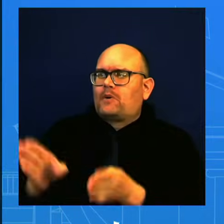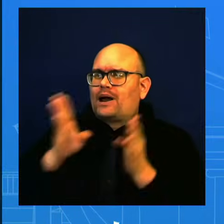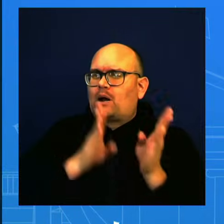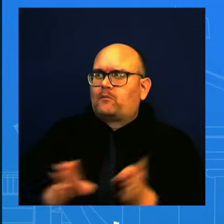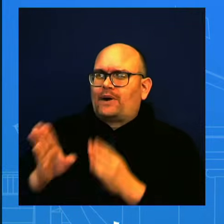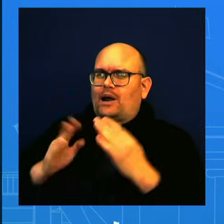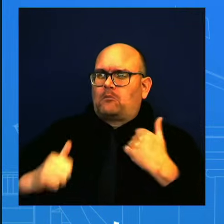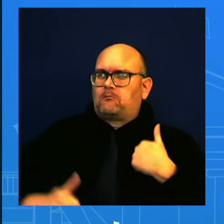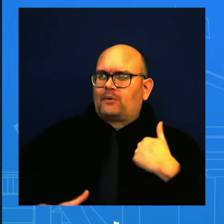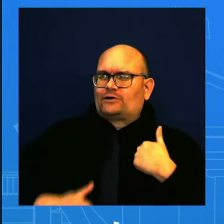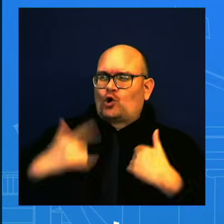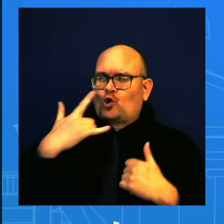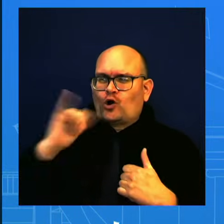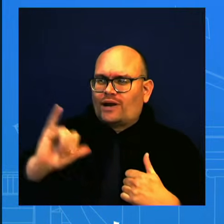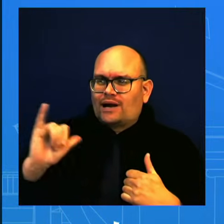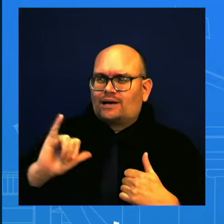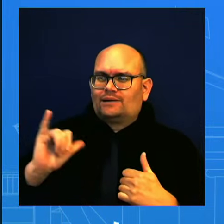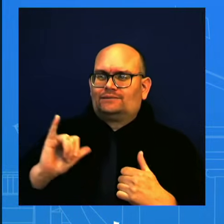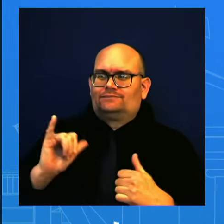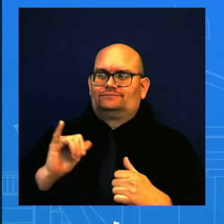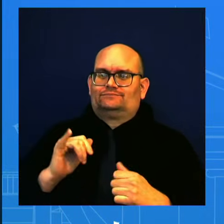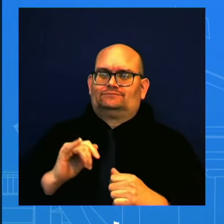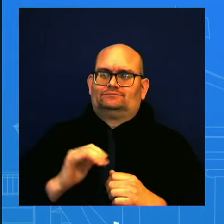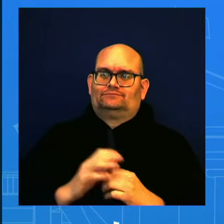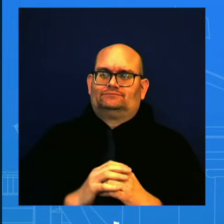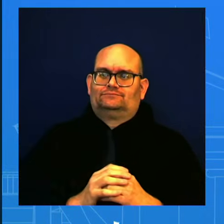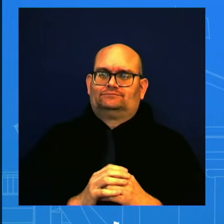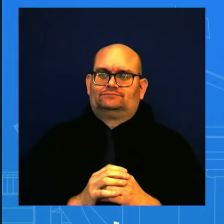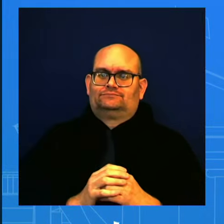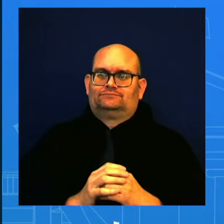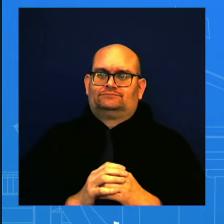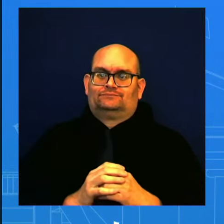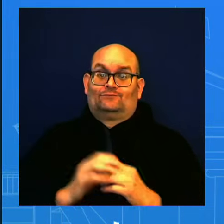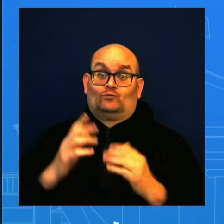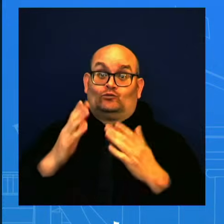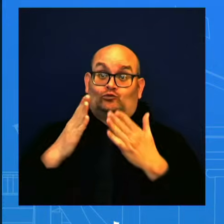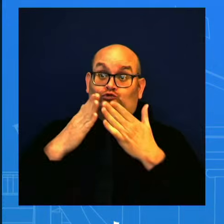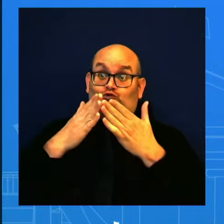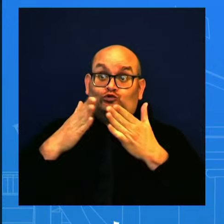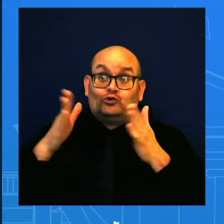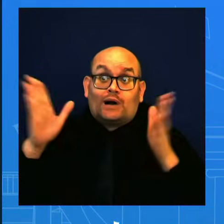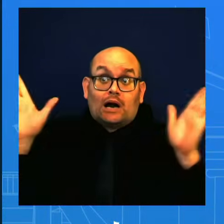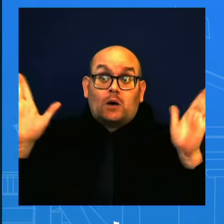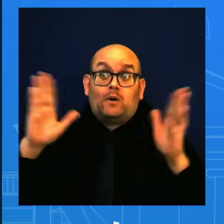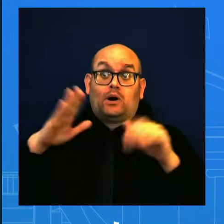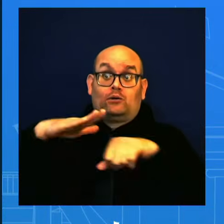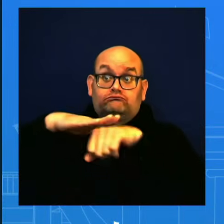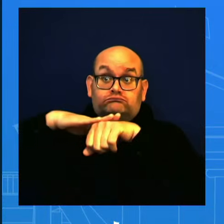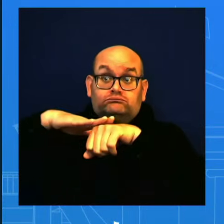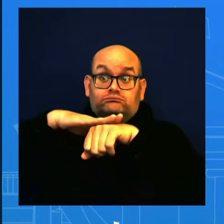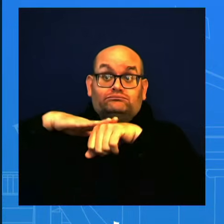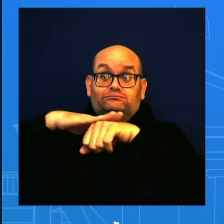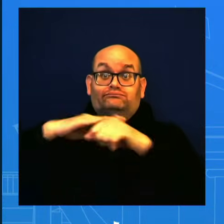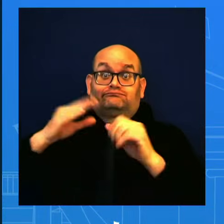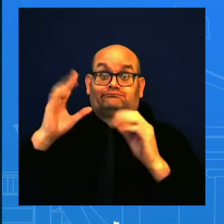That I can say. Look, it is certainly the president's priority to make sure that we do everything